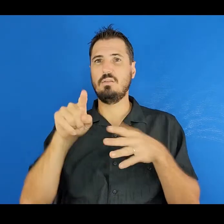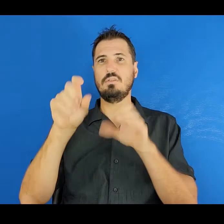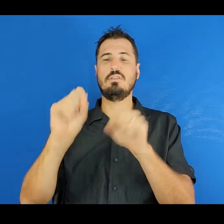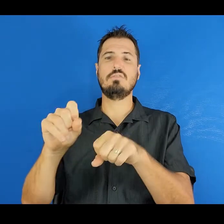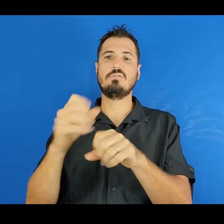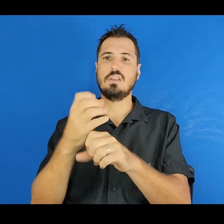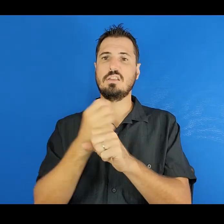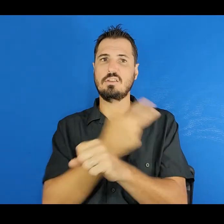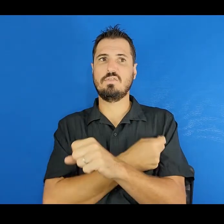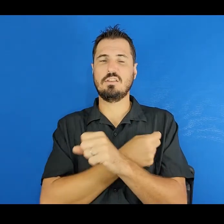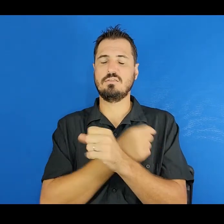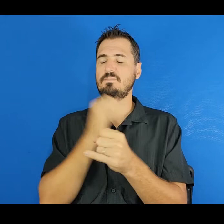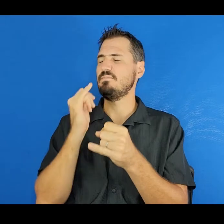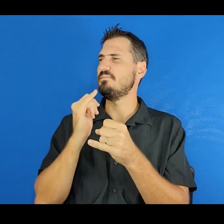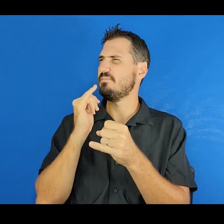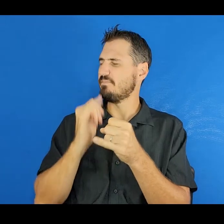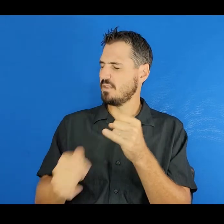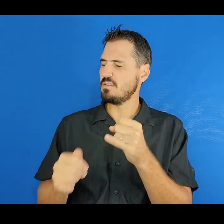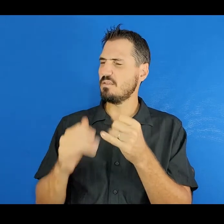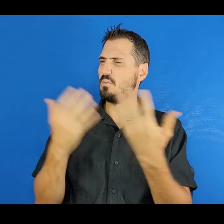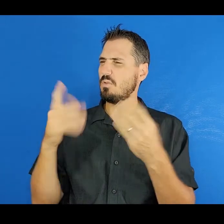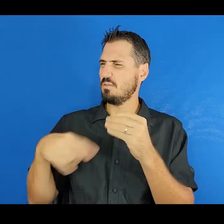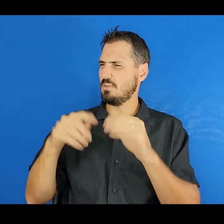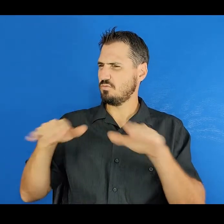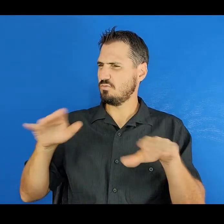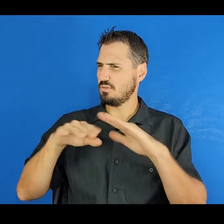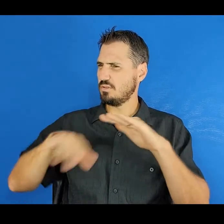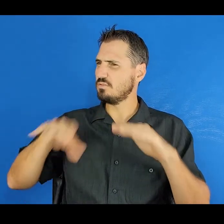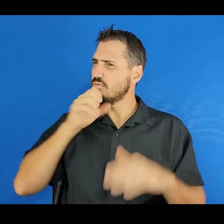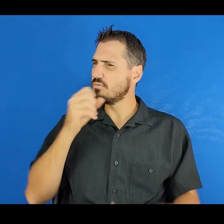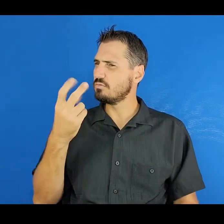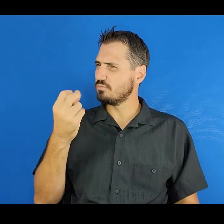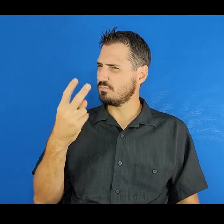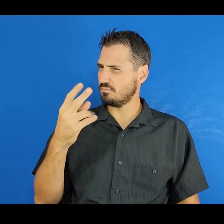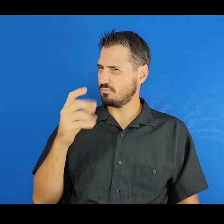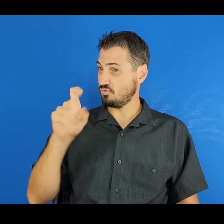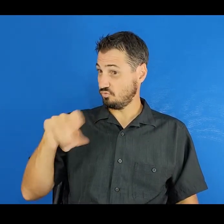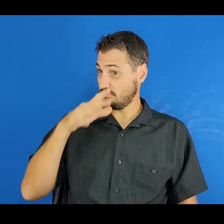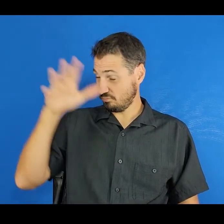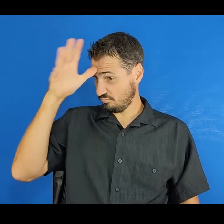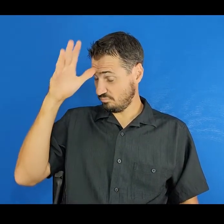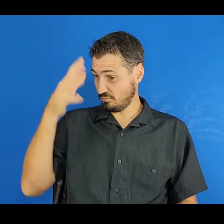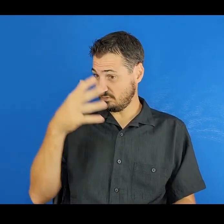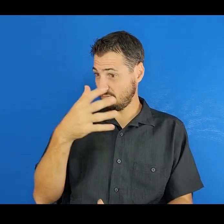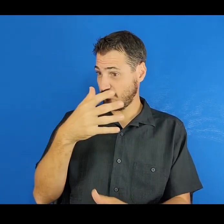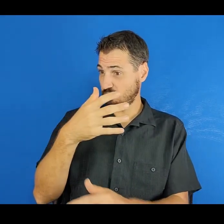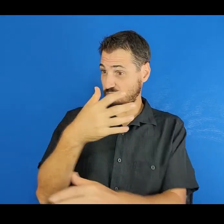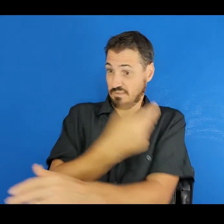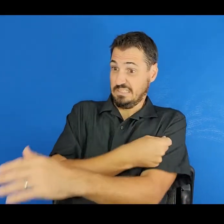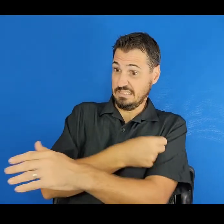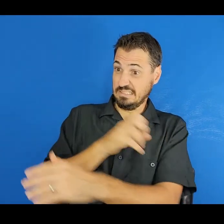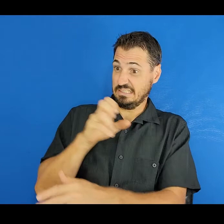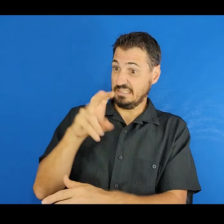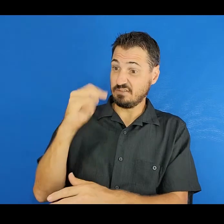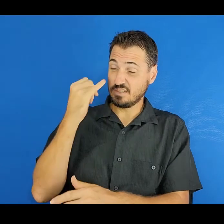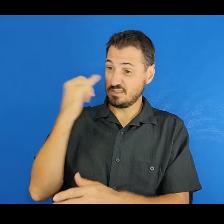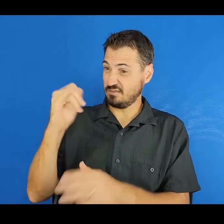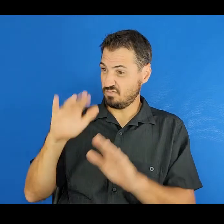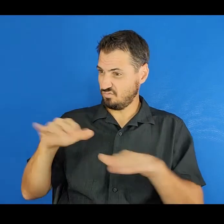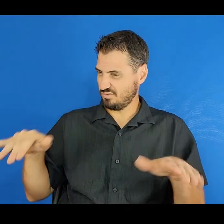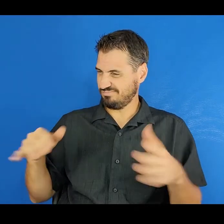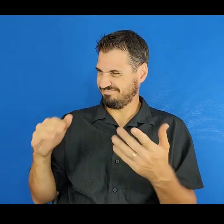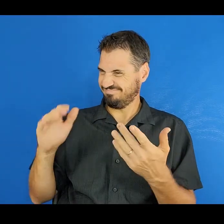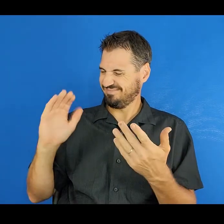Finally, what about kids younger that 12? Should parents vaccinate their kids even if children are at a lower risk of severe illness?